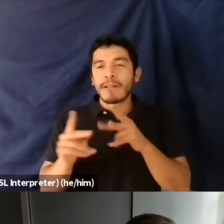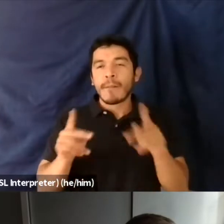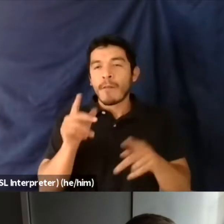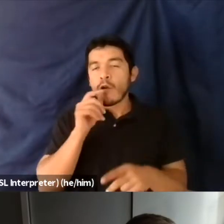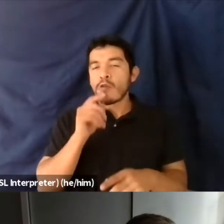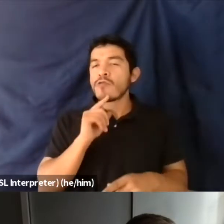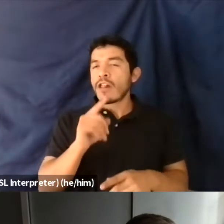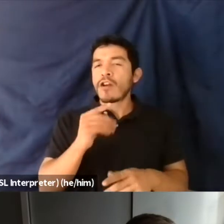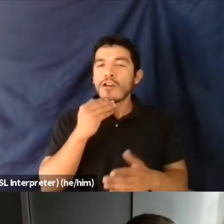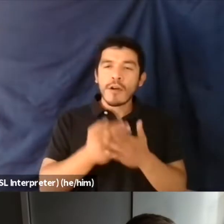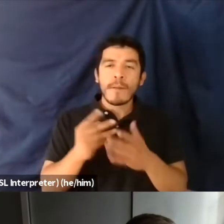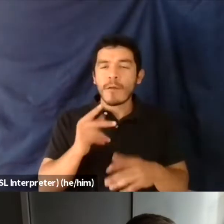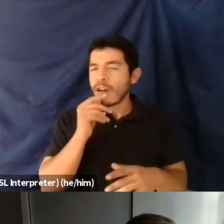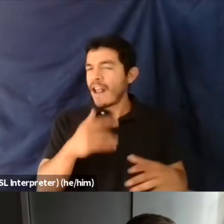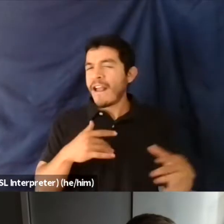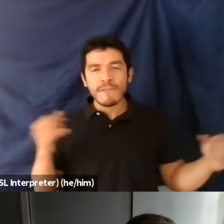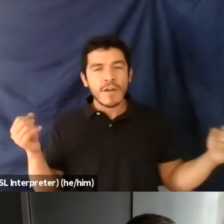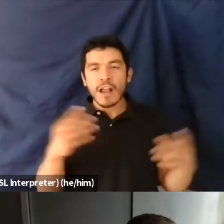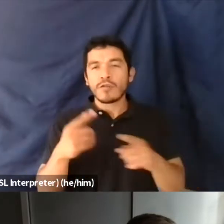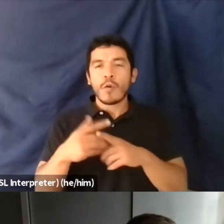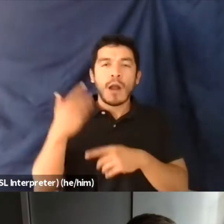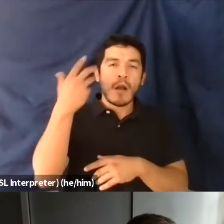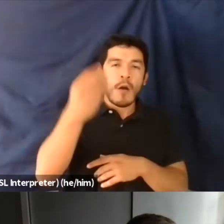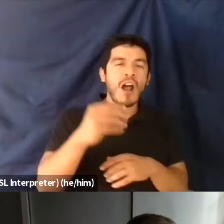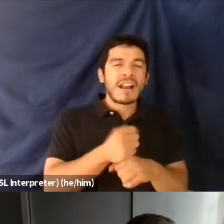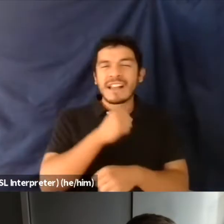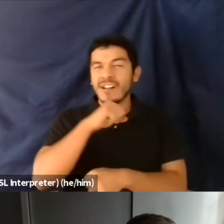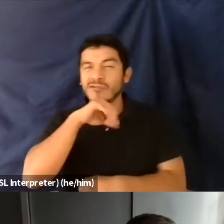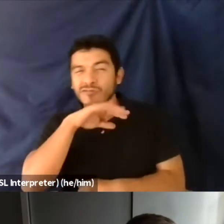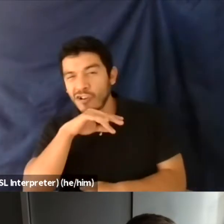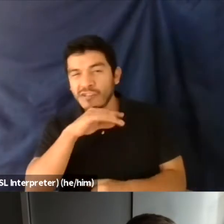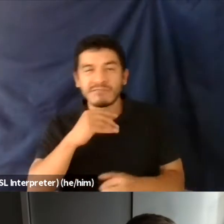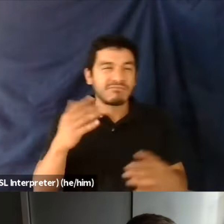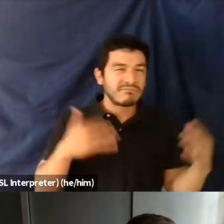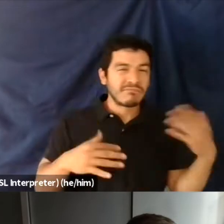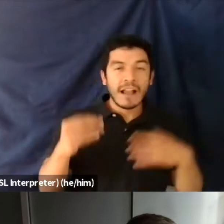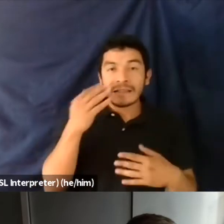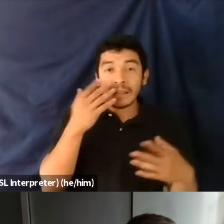to go out in the field and get dirty and murky and just see what can happen.